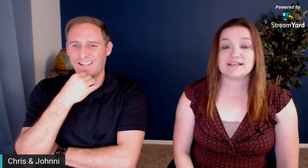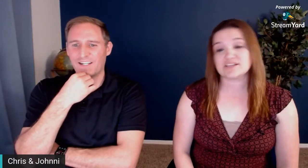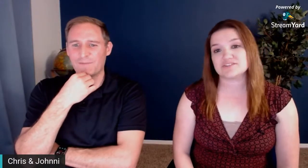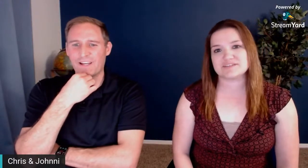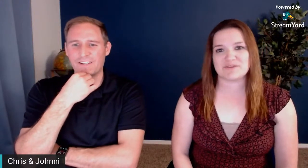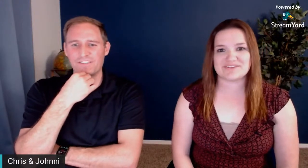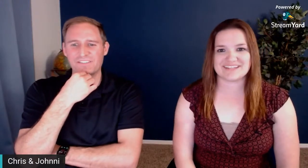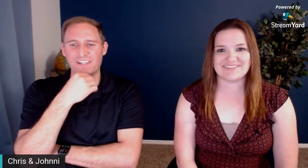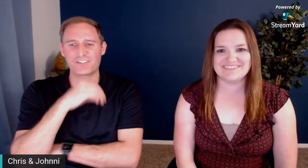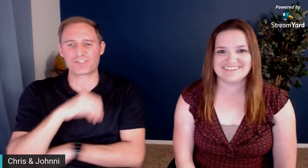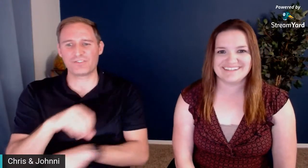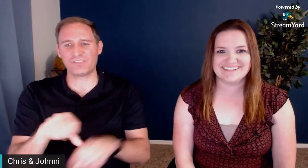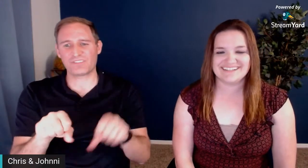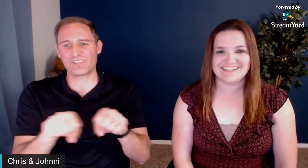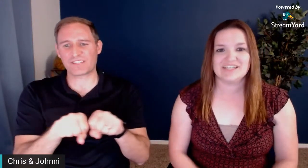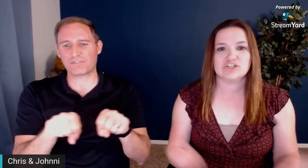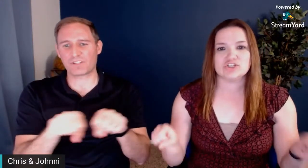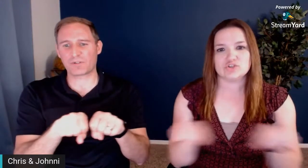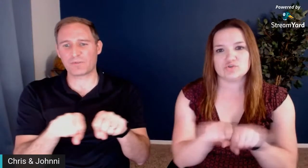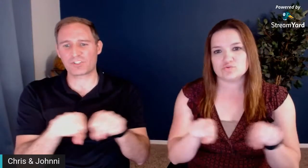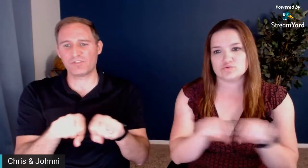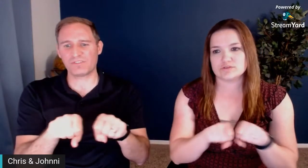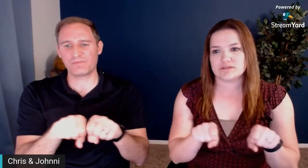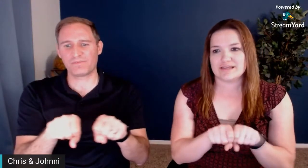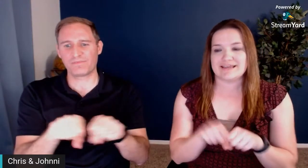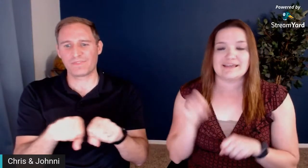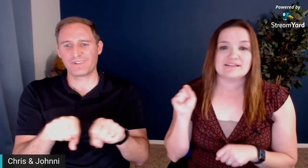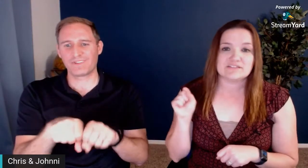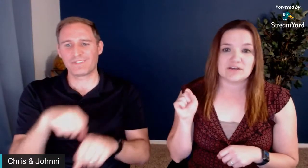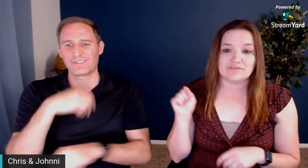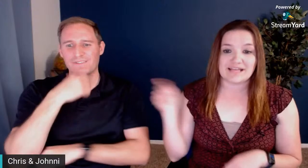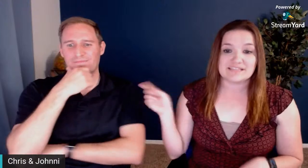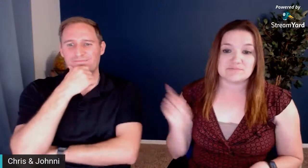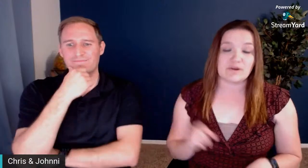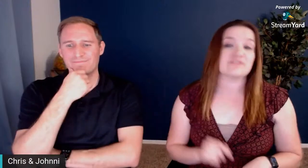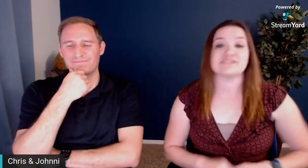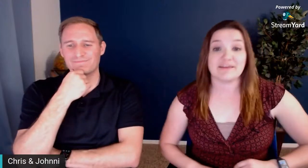um how do you sign shoes uh that's a really quick one shoes so that's his brother's name